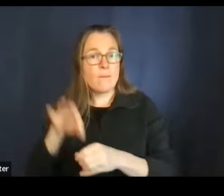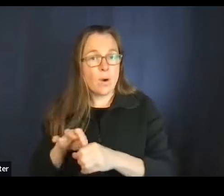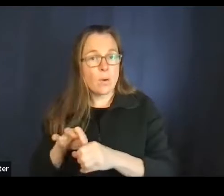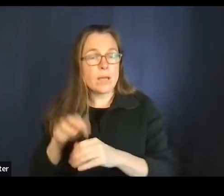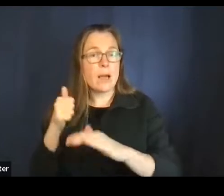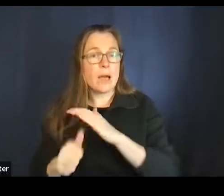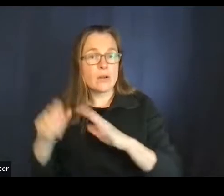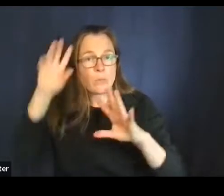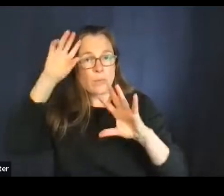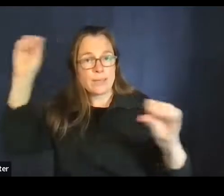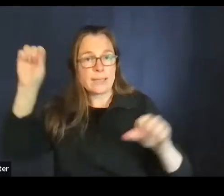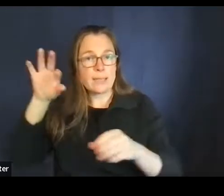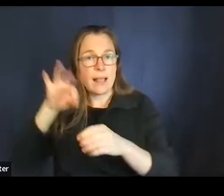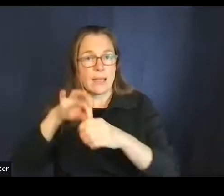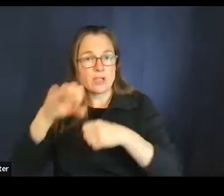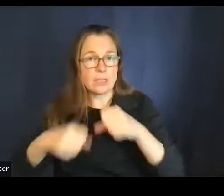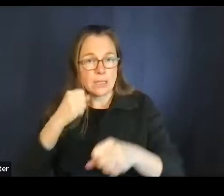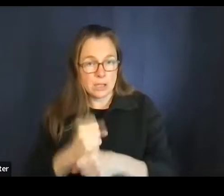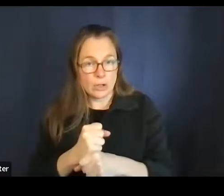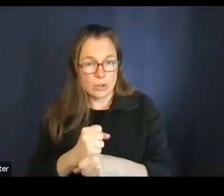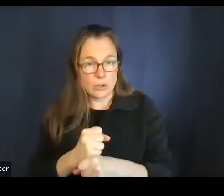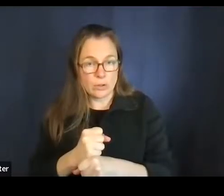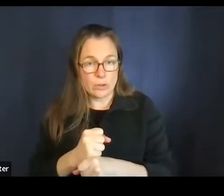So we will name those under represented districts one and two,